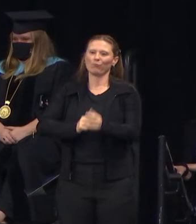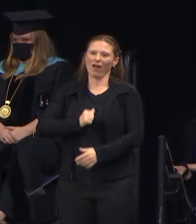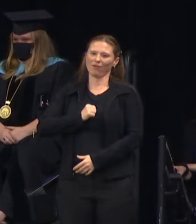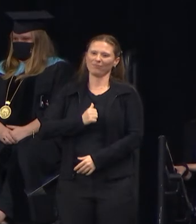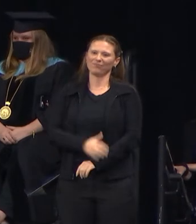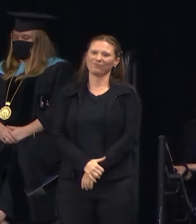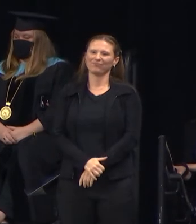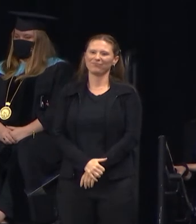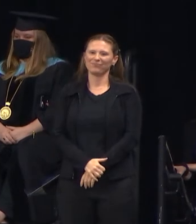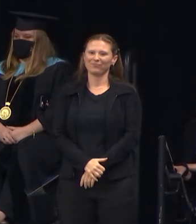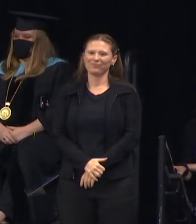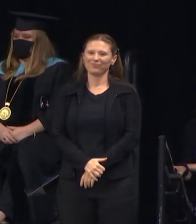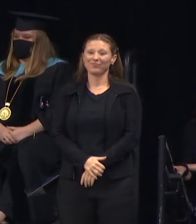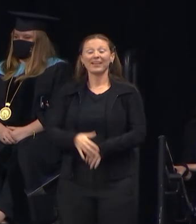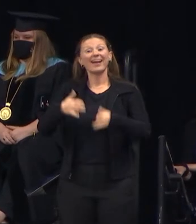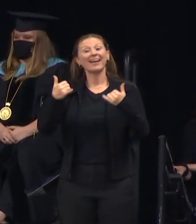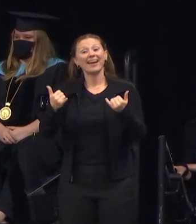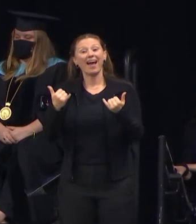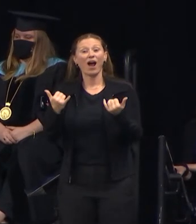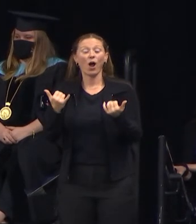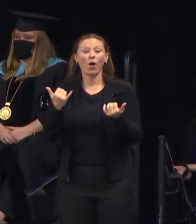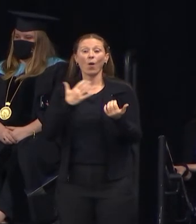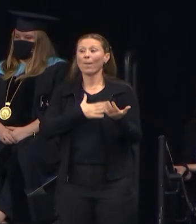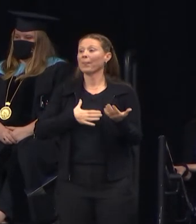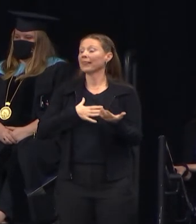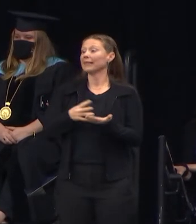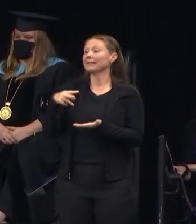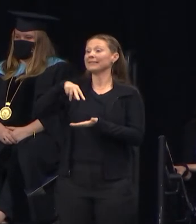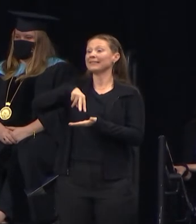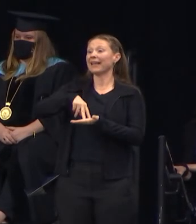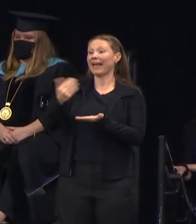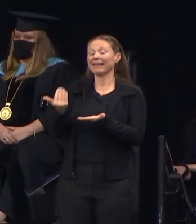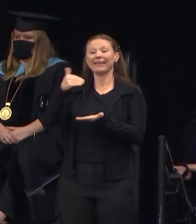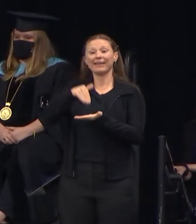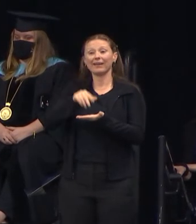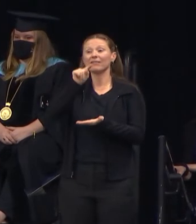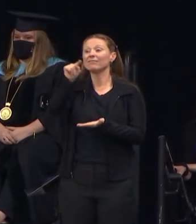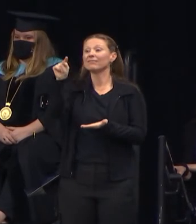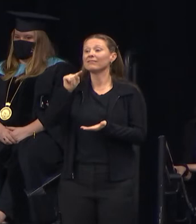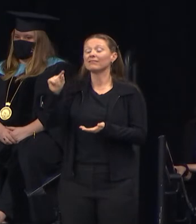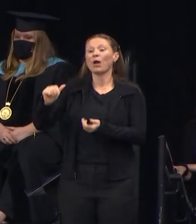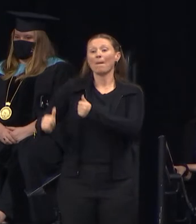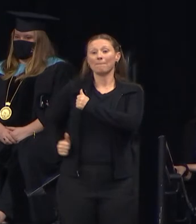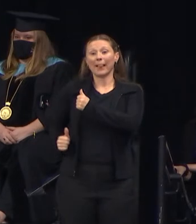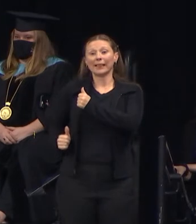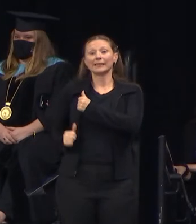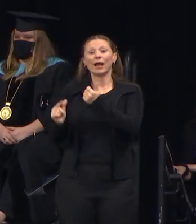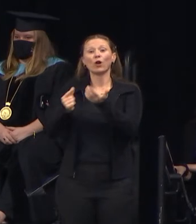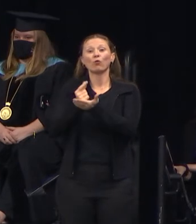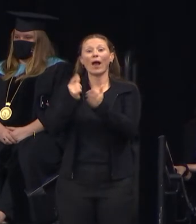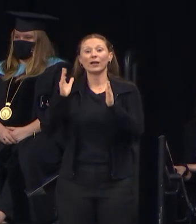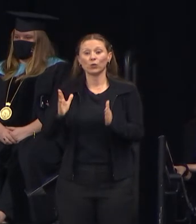At this time, I would ask you all to stand up again, our graduating service members and veterans, to please stand again.